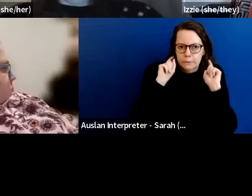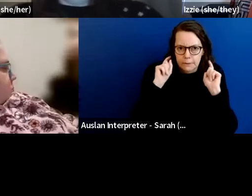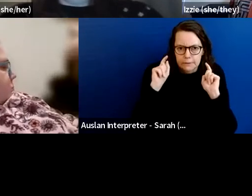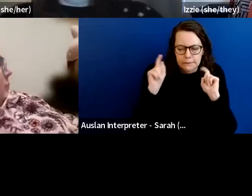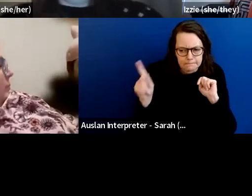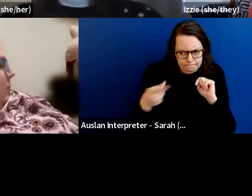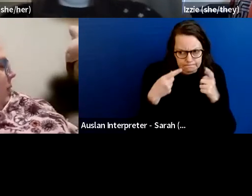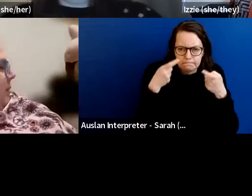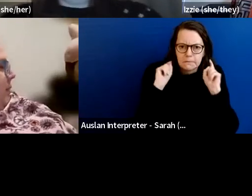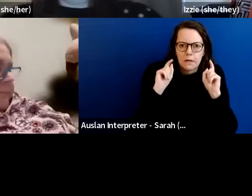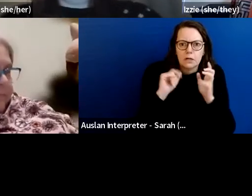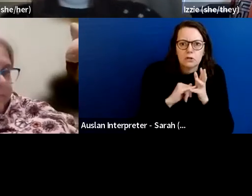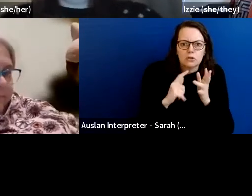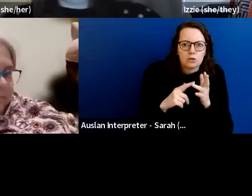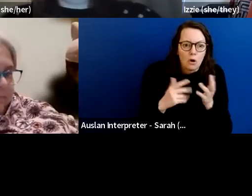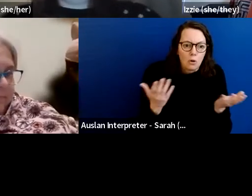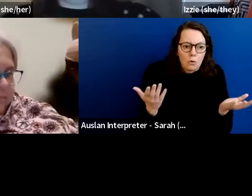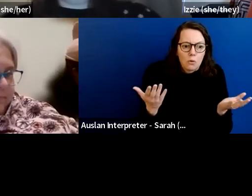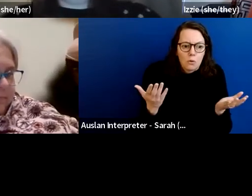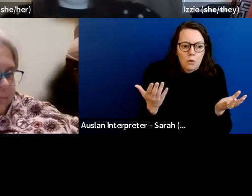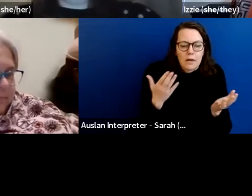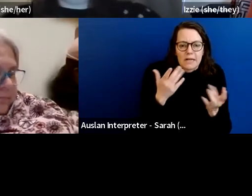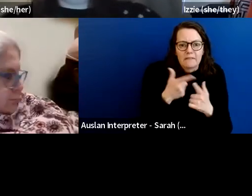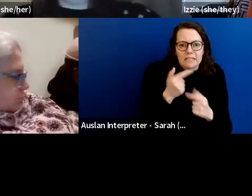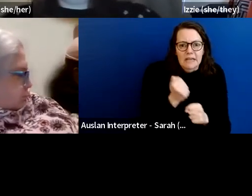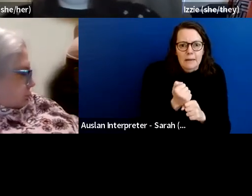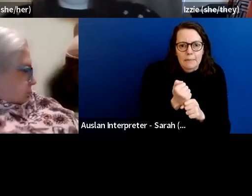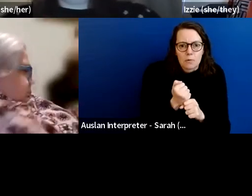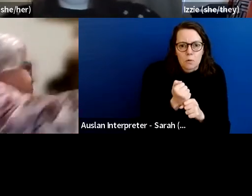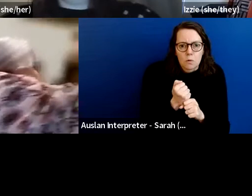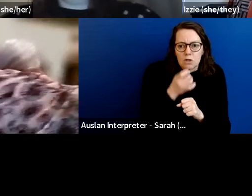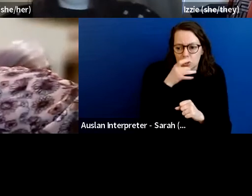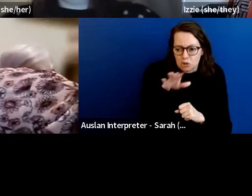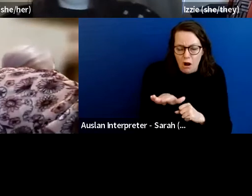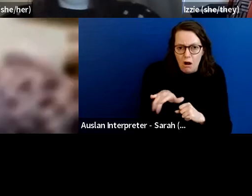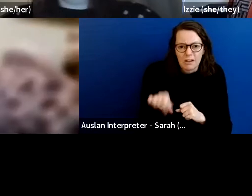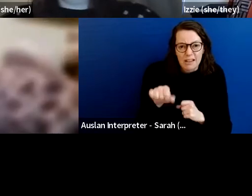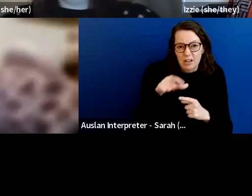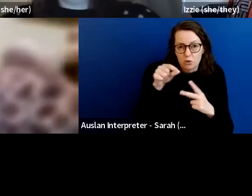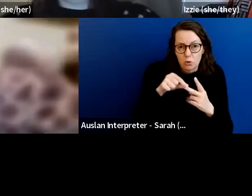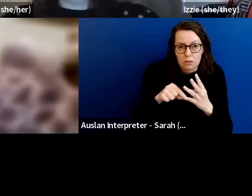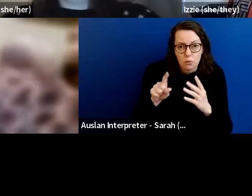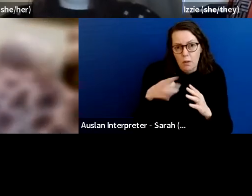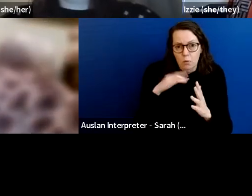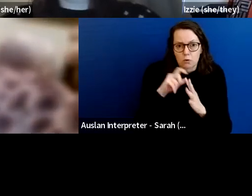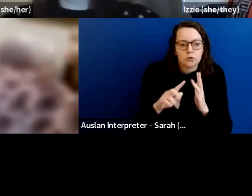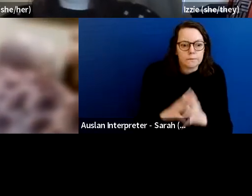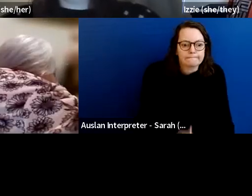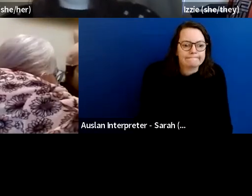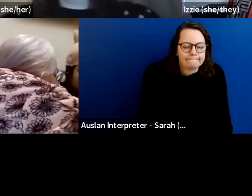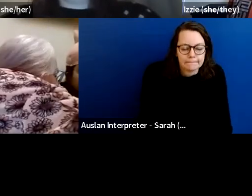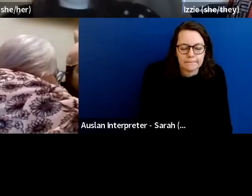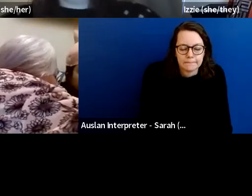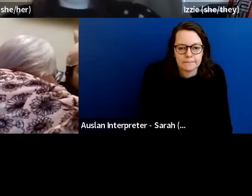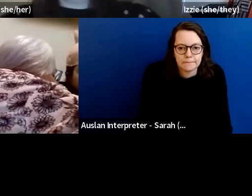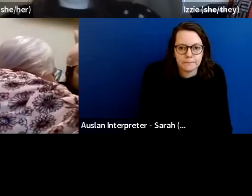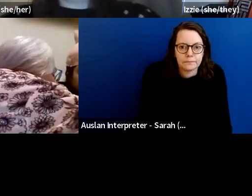hearing aids. So, you know, that's just one example where we really need to send to the child as the expert of that when disability.